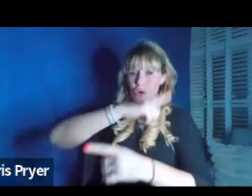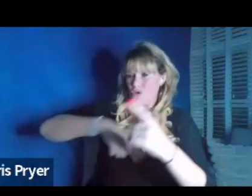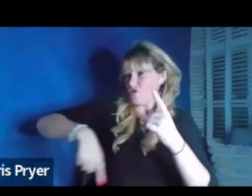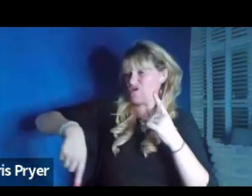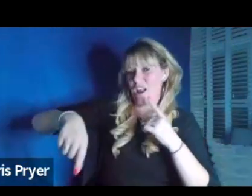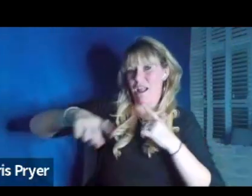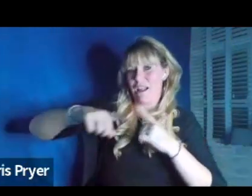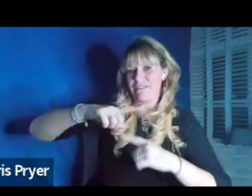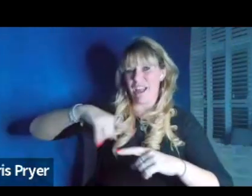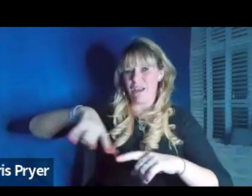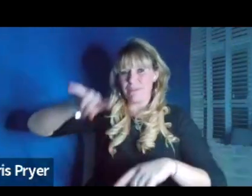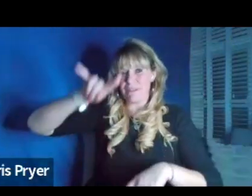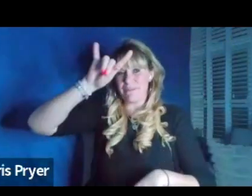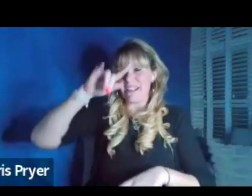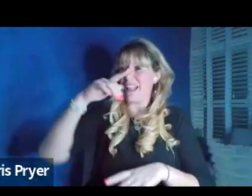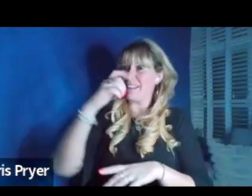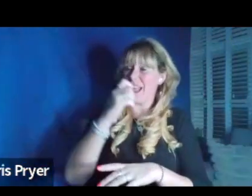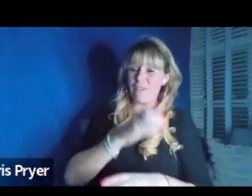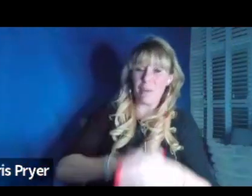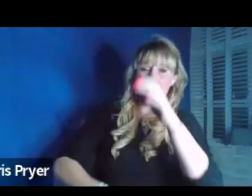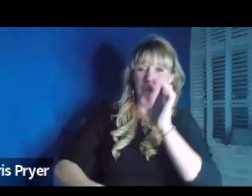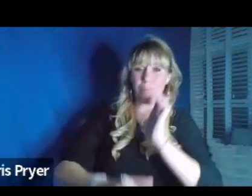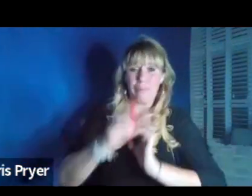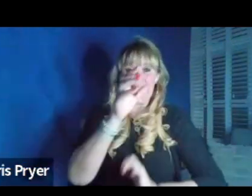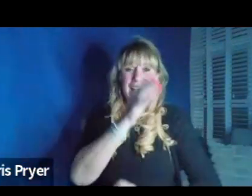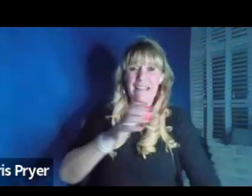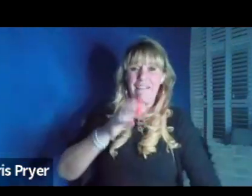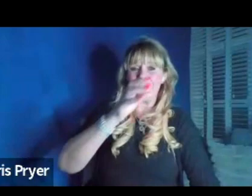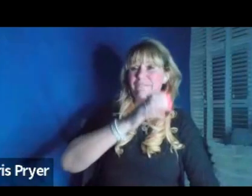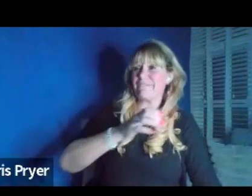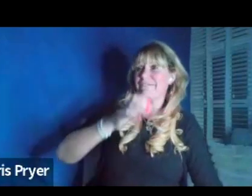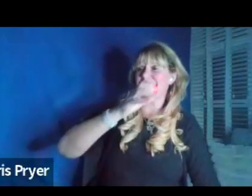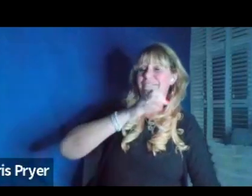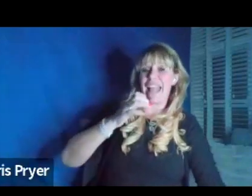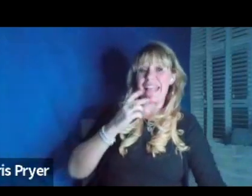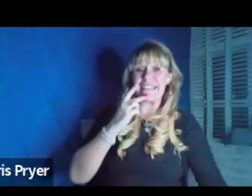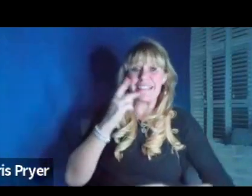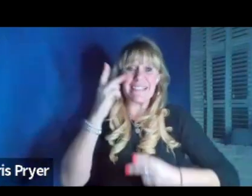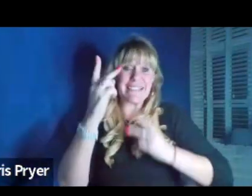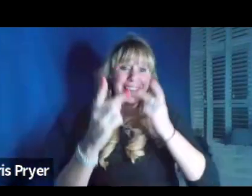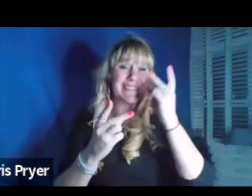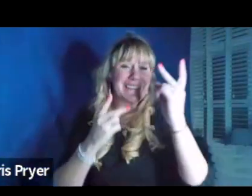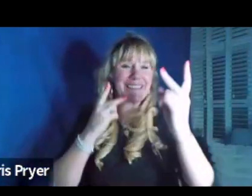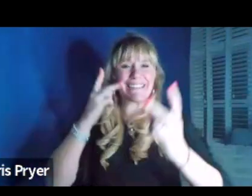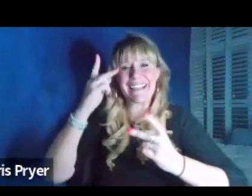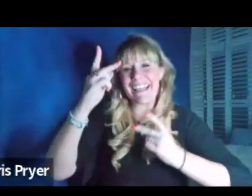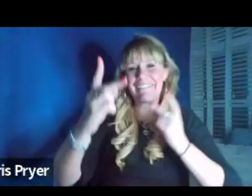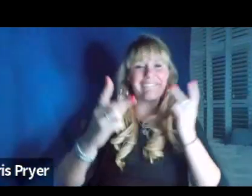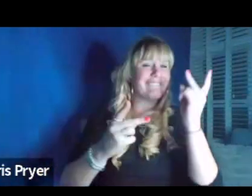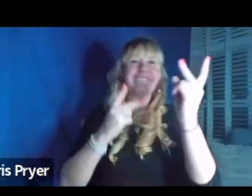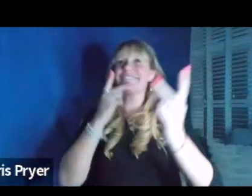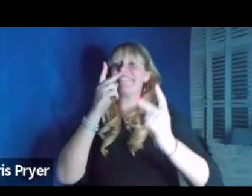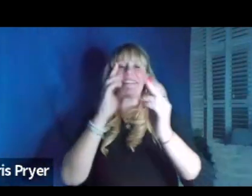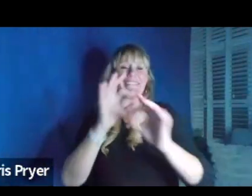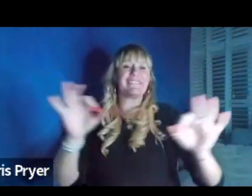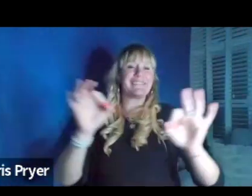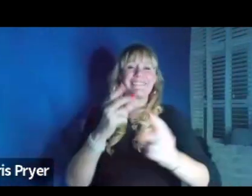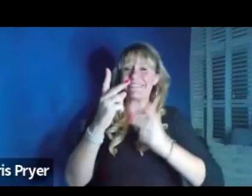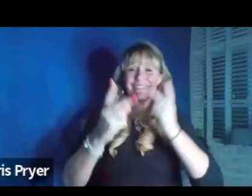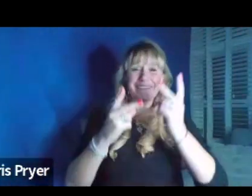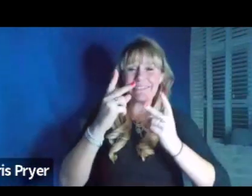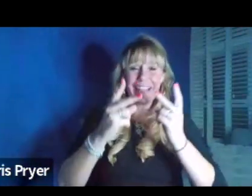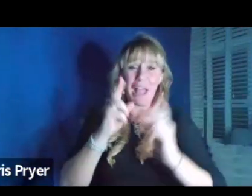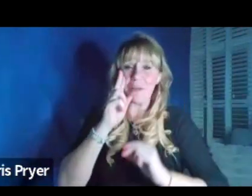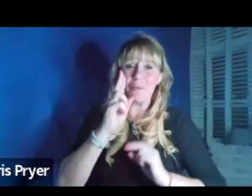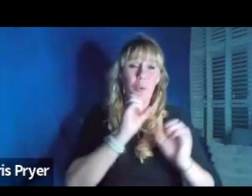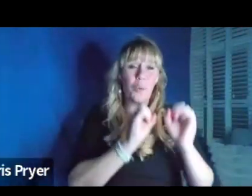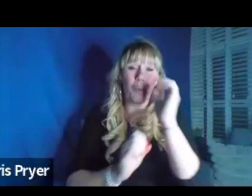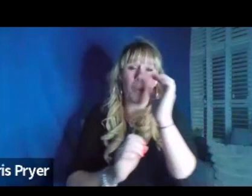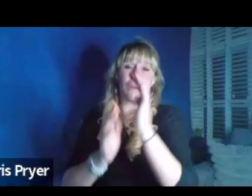And sing brownie songs as we watch the fire glow